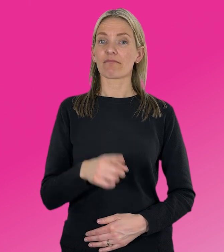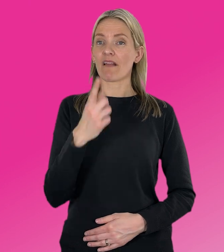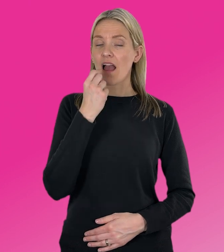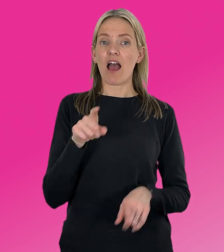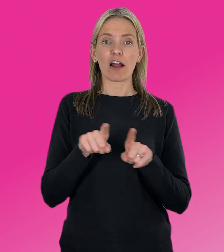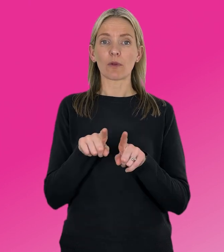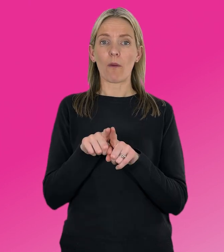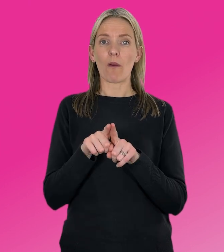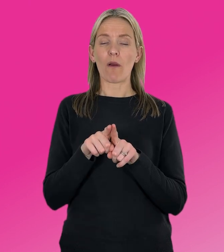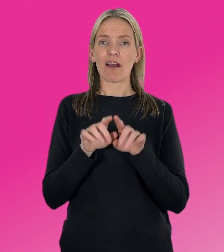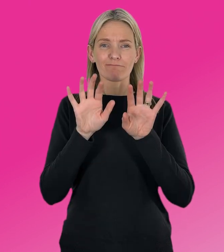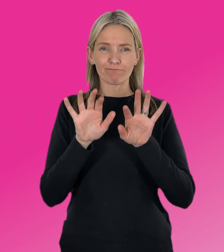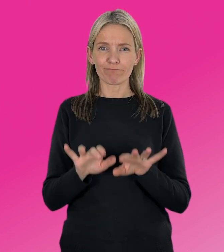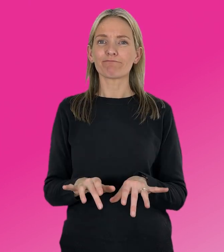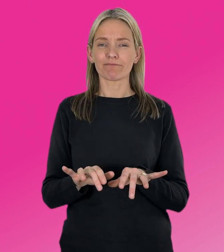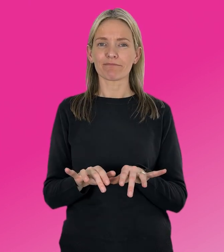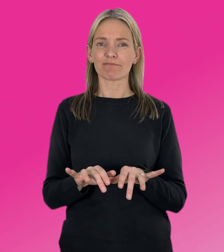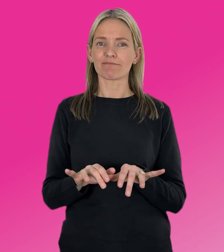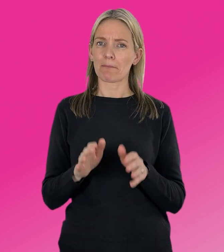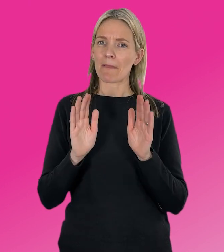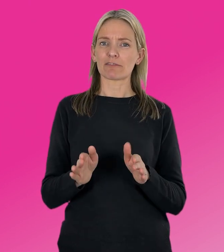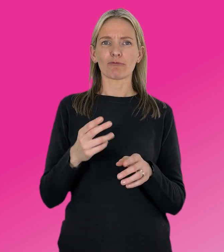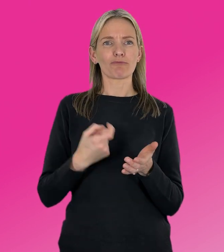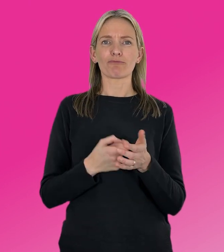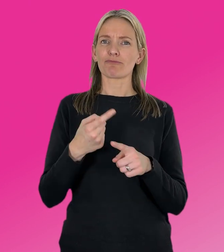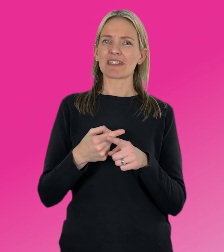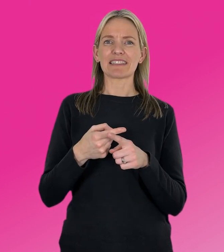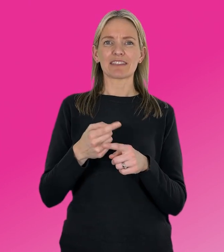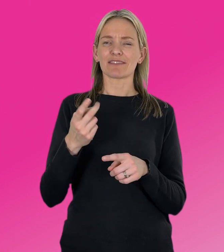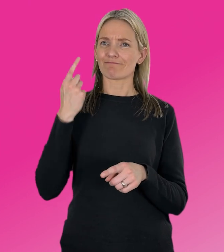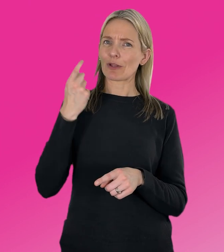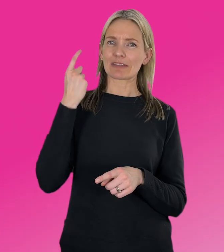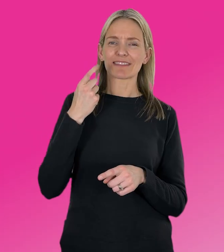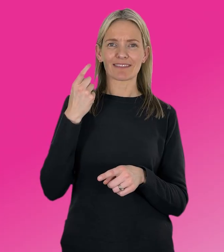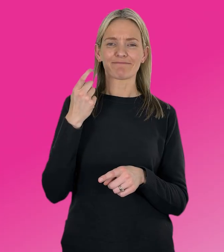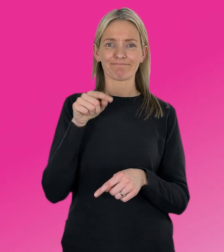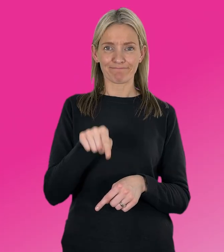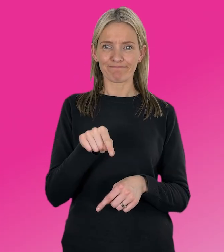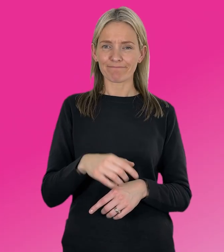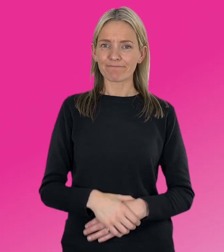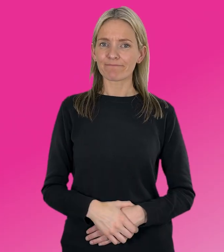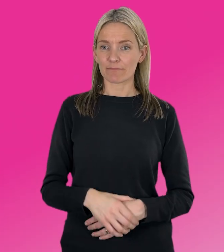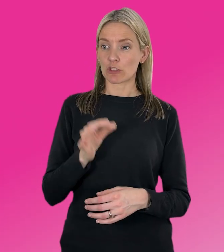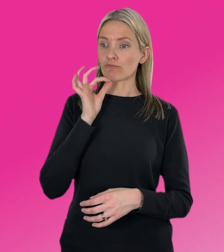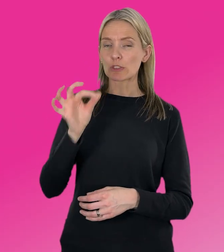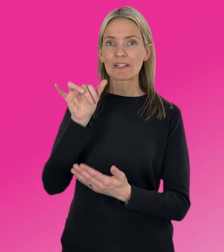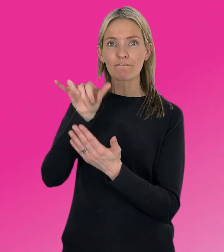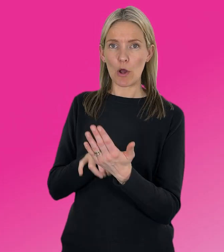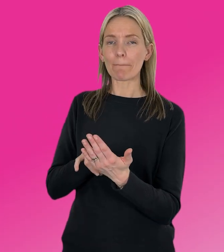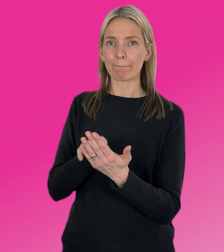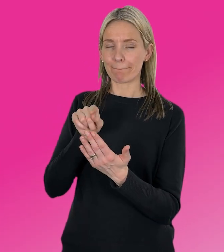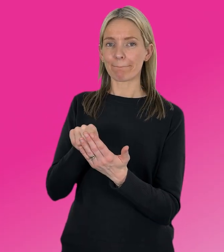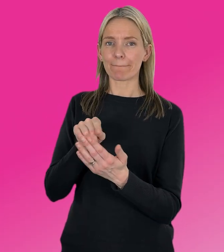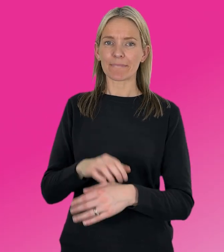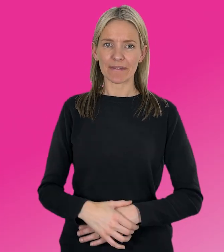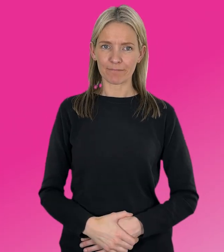You can also fill in a ‘Mandatory Reconsideration request form’.